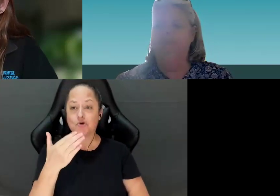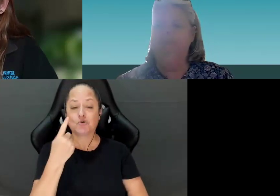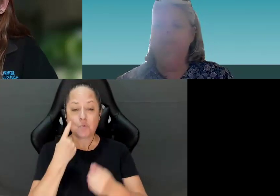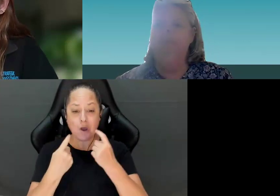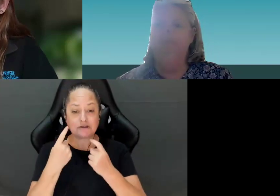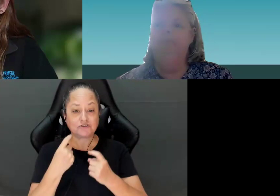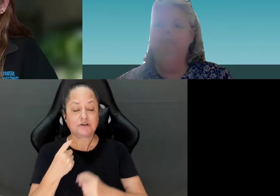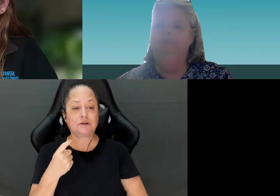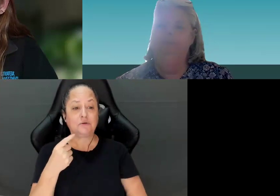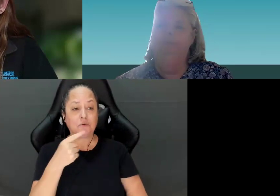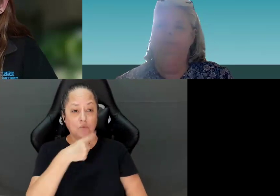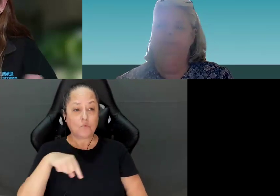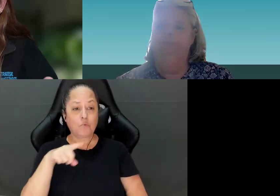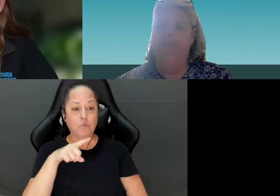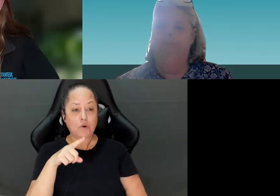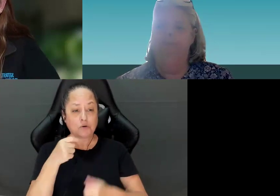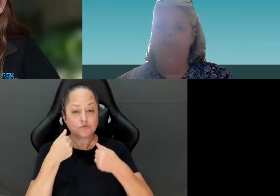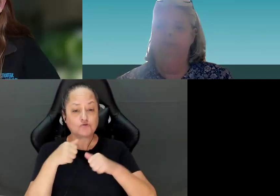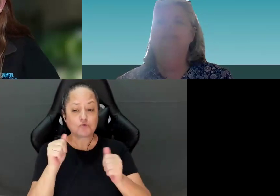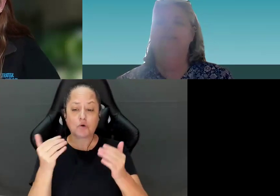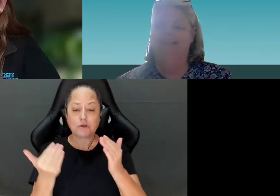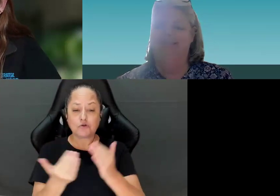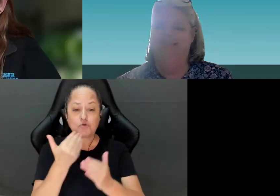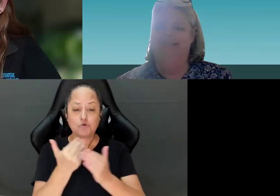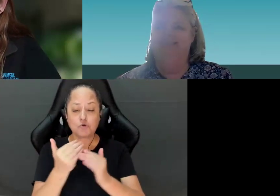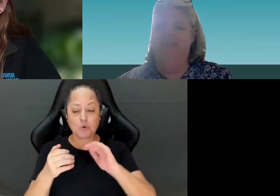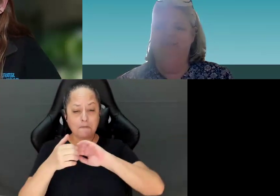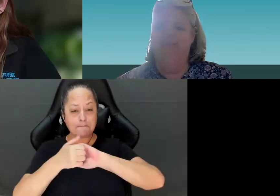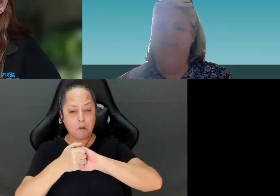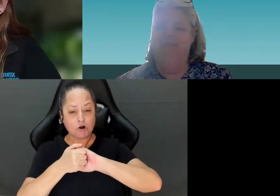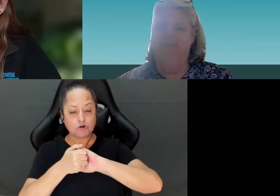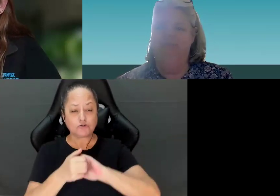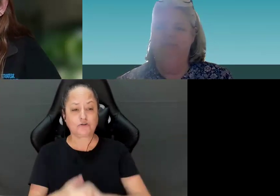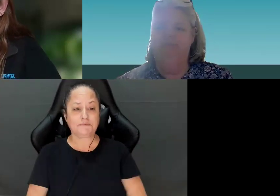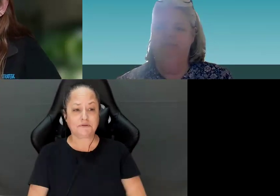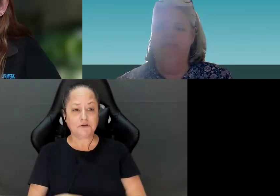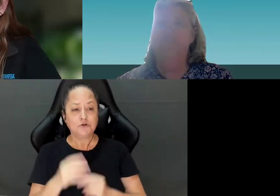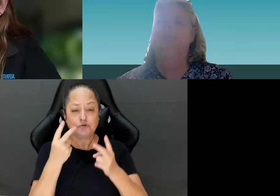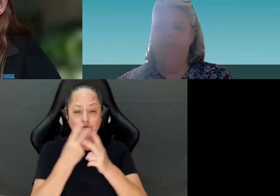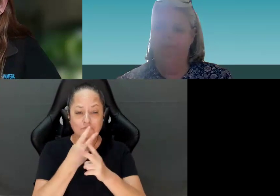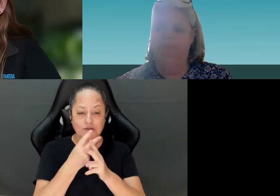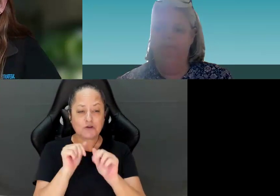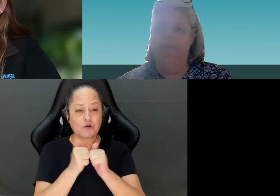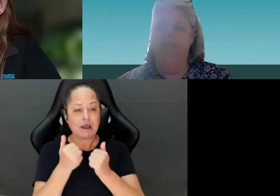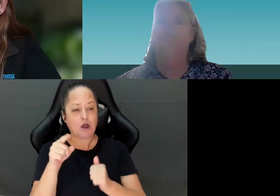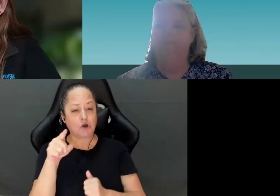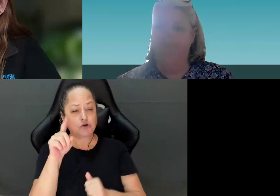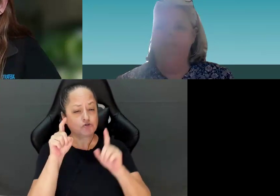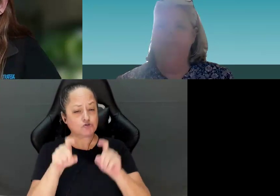We are striving through these new partnerships to figure out how we should do that.